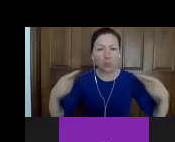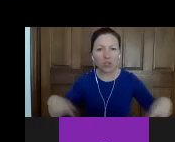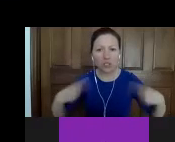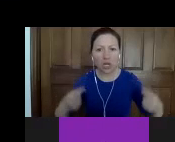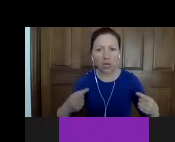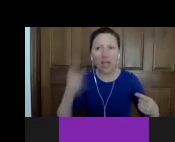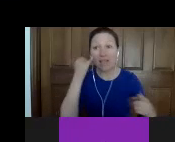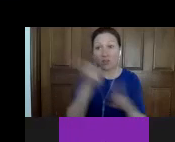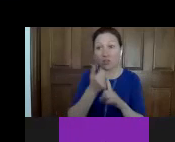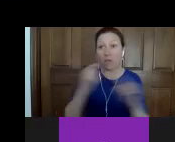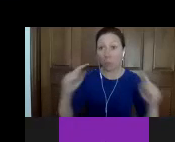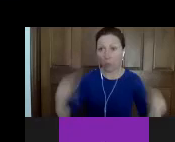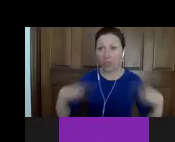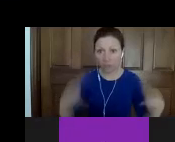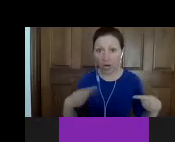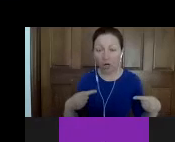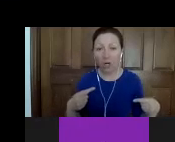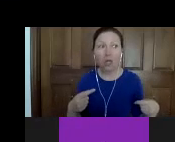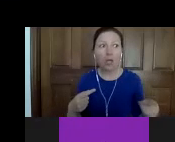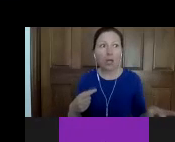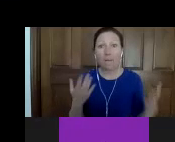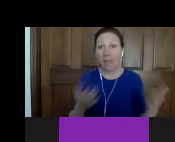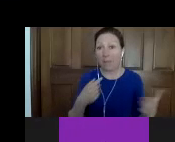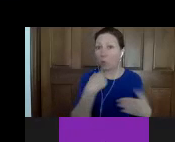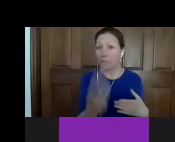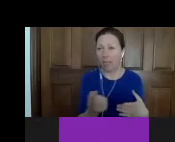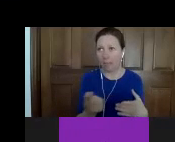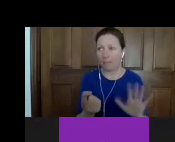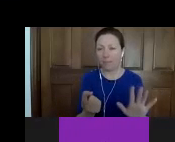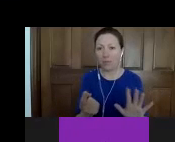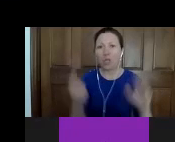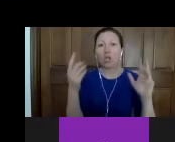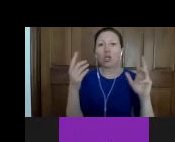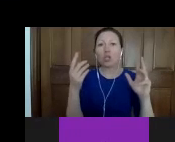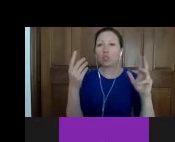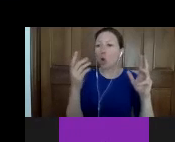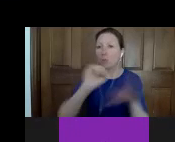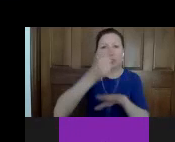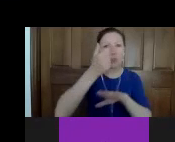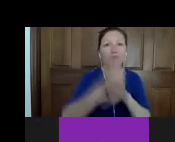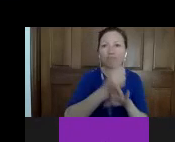in a wheelchair you might want to tell them after you have scheduled the interview that